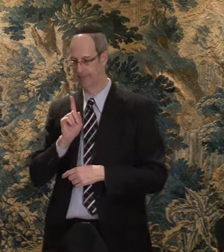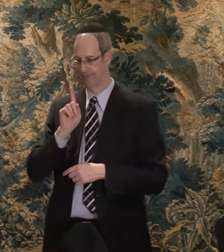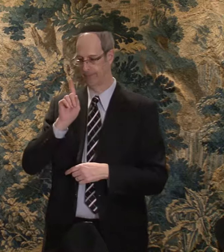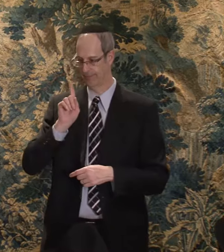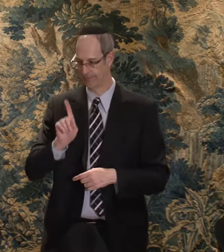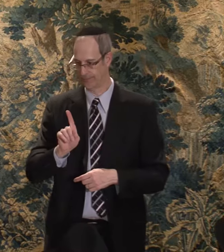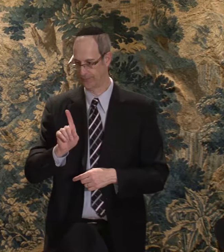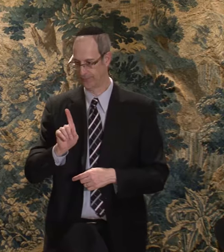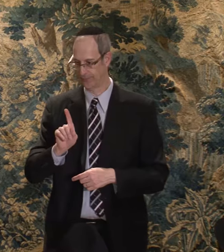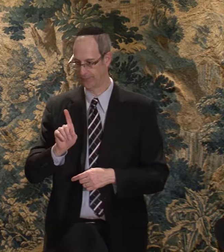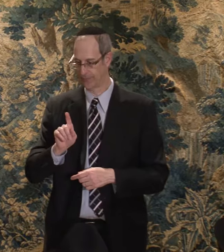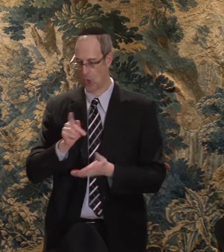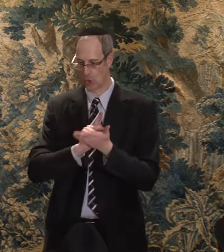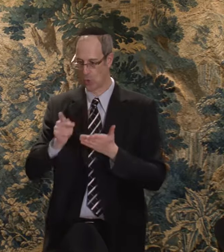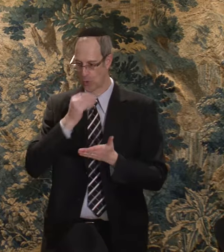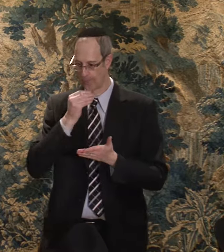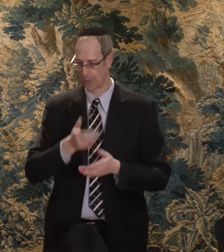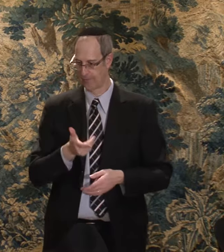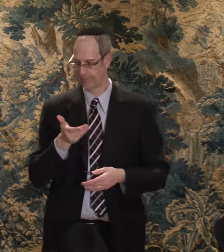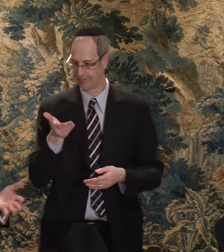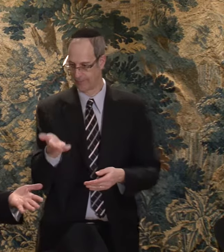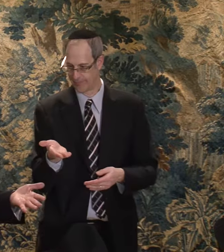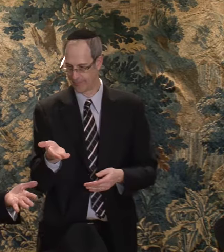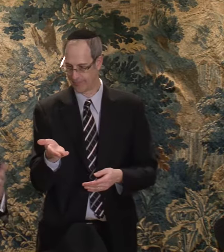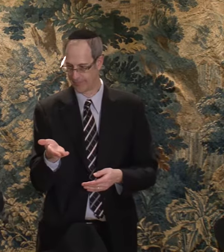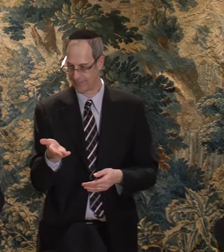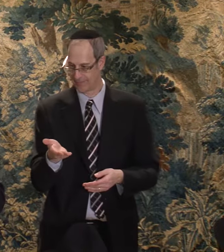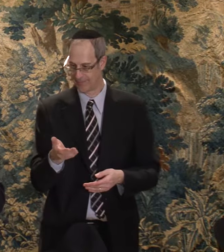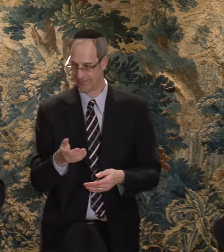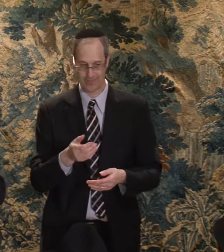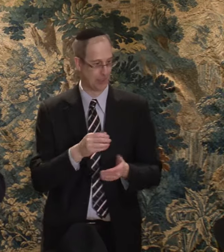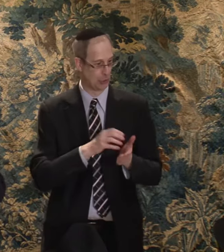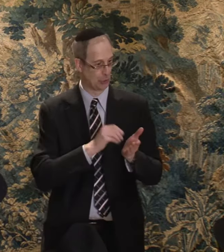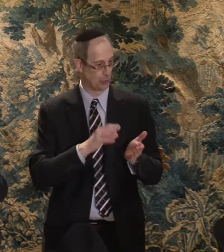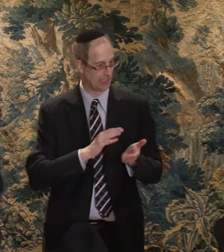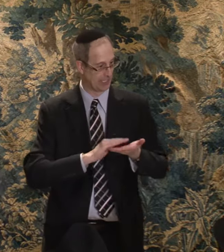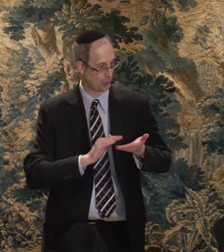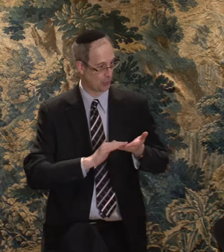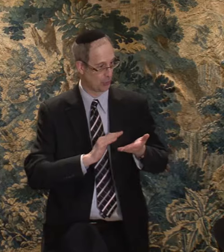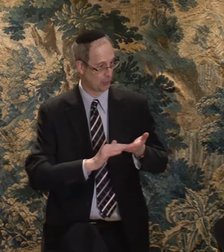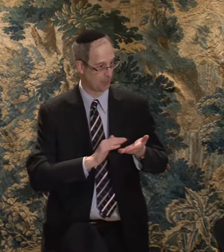gives him a kosher meal so the bar says excuse me ma'am it doesn't belong to me